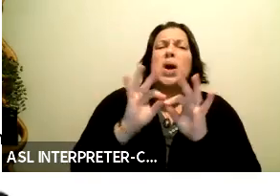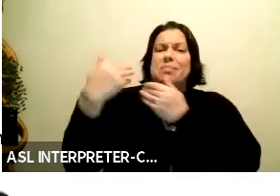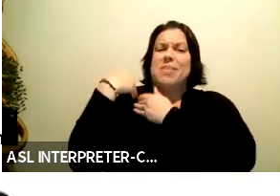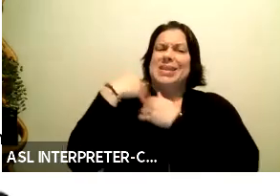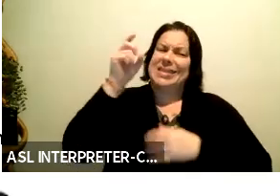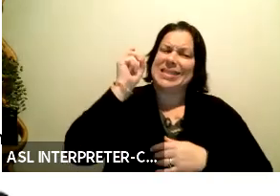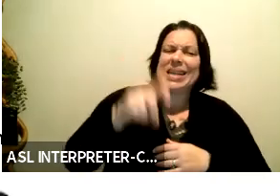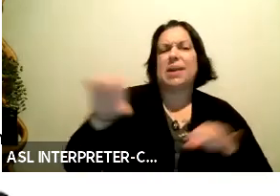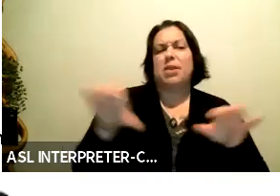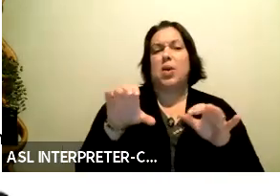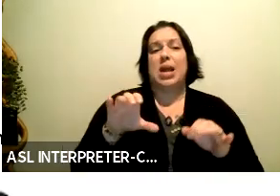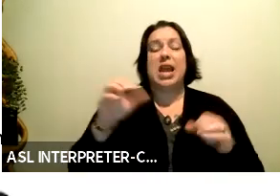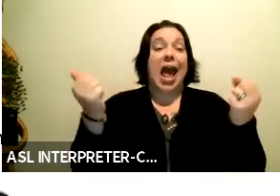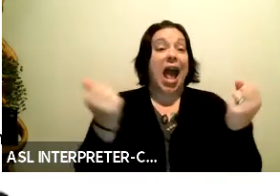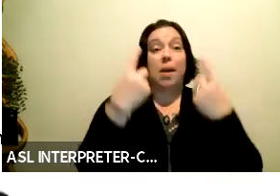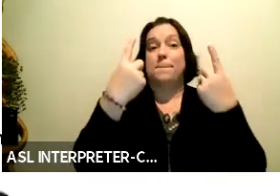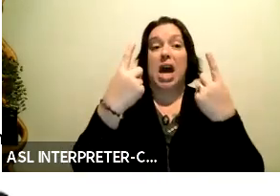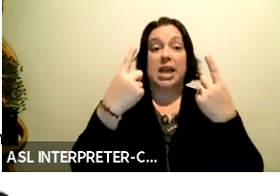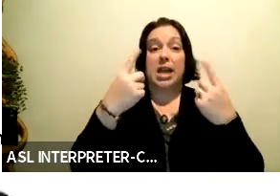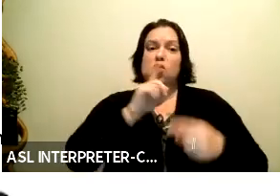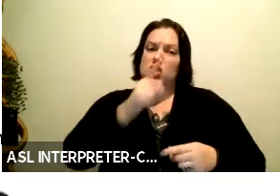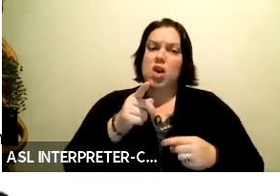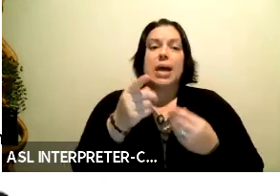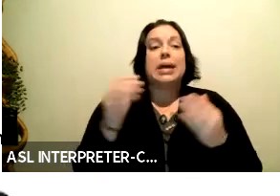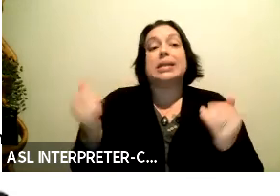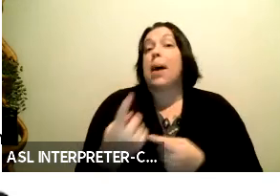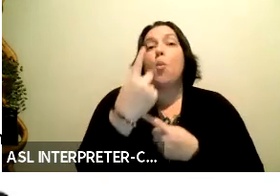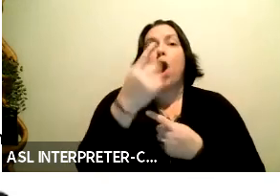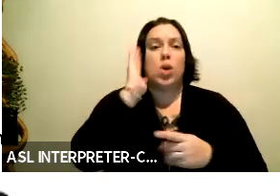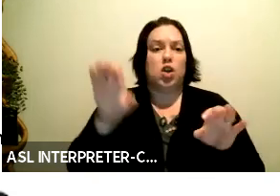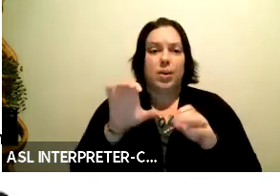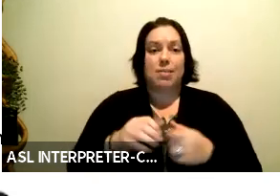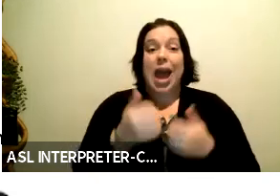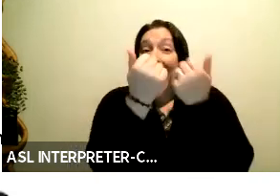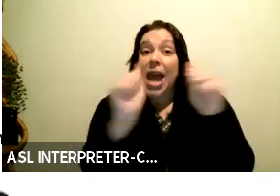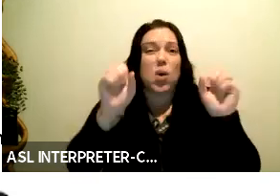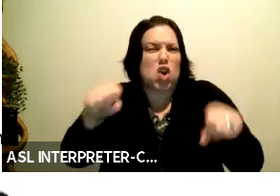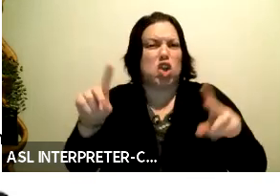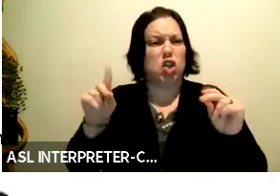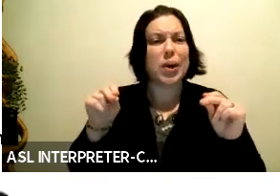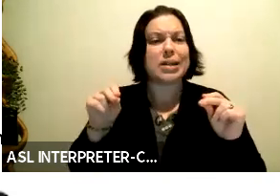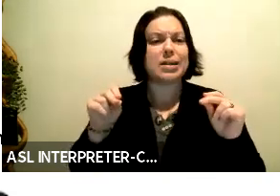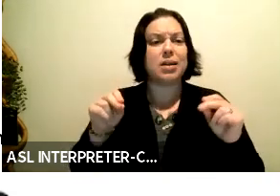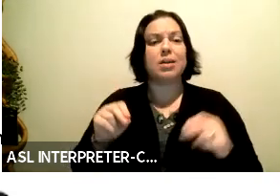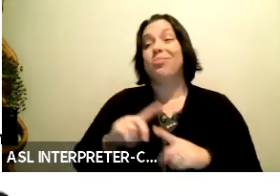it. Anybody could have done it, but Nobody did it. Somebody got angry about that because it was